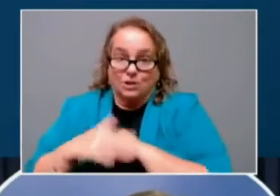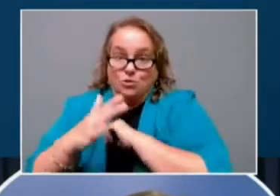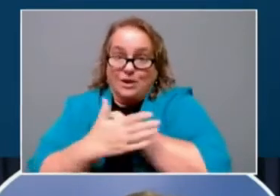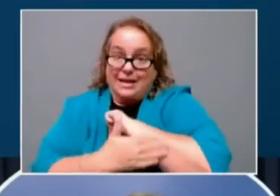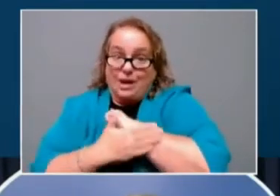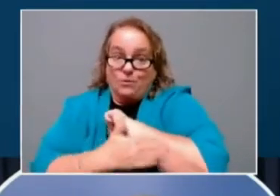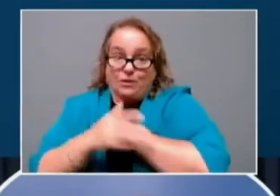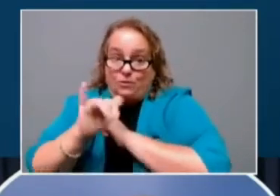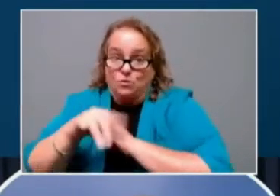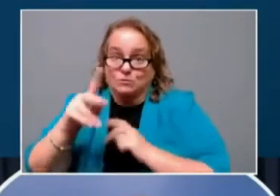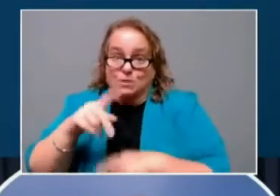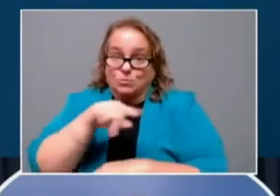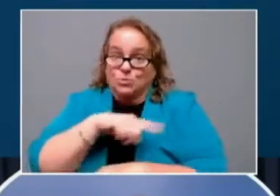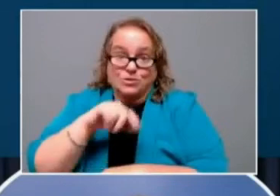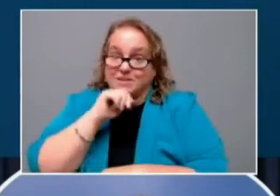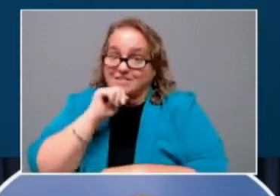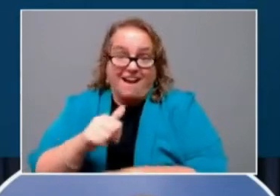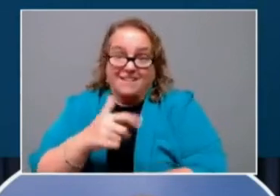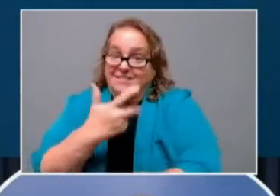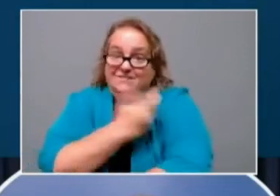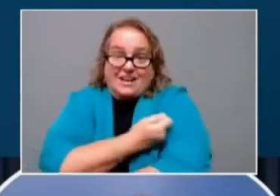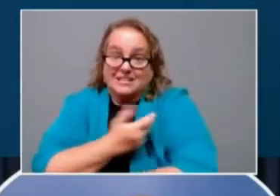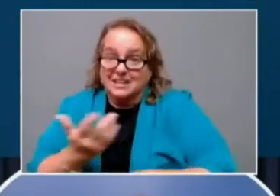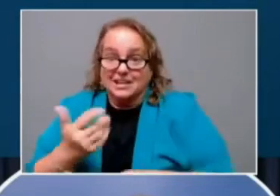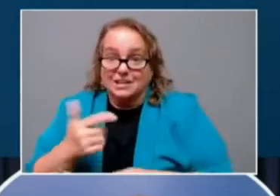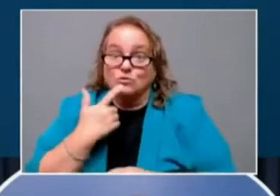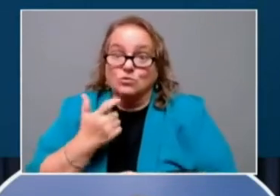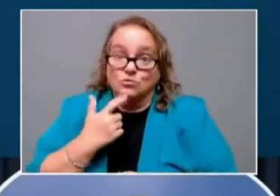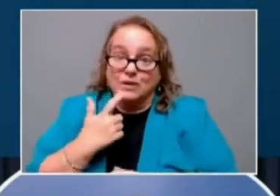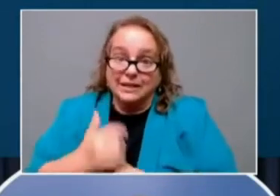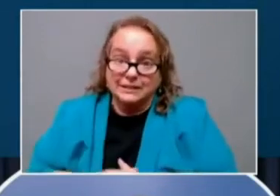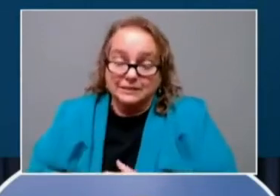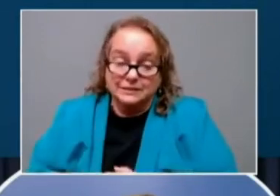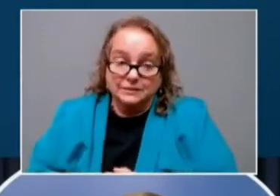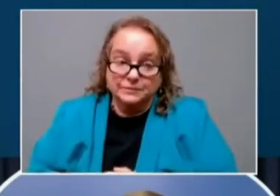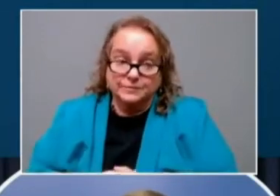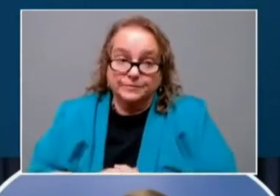need to see this map change as quickly as possible with that. I'm gonna turn